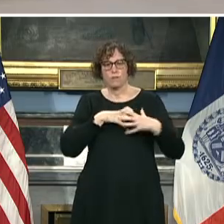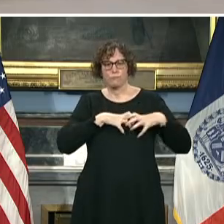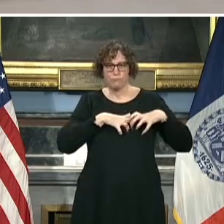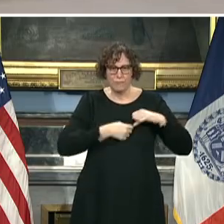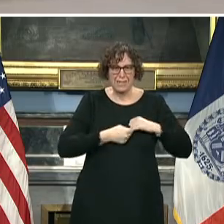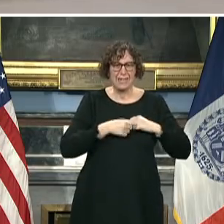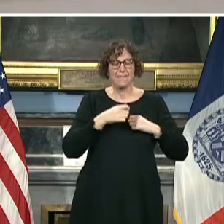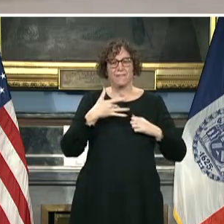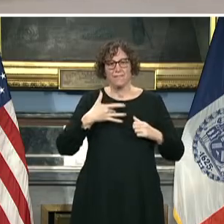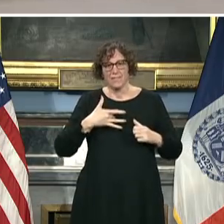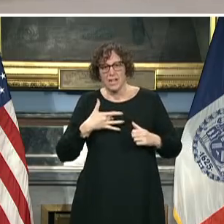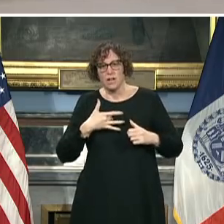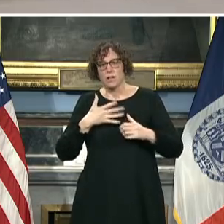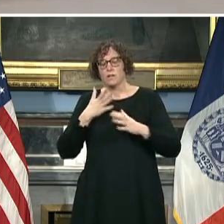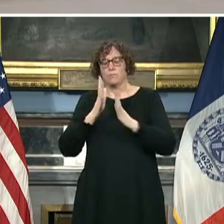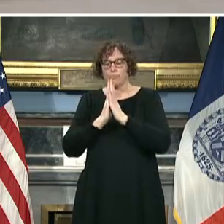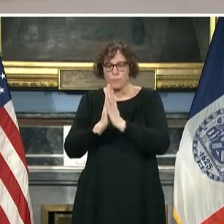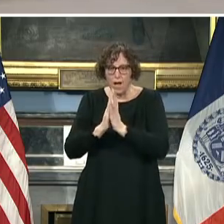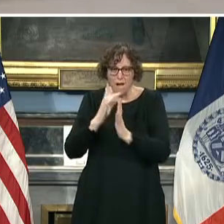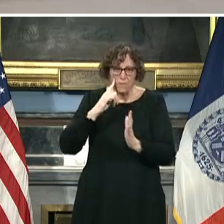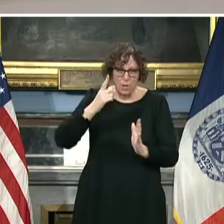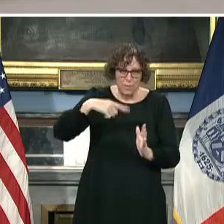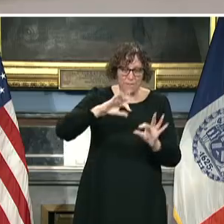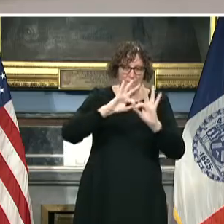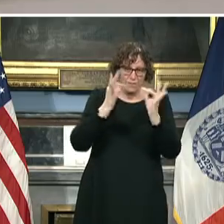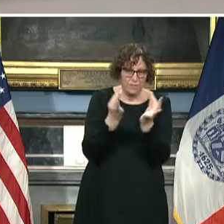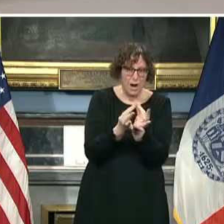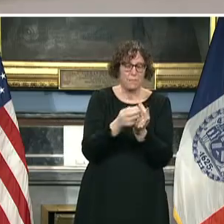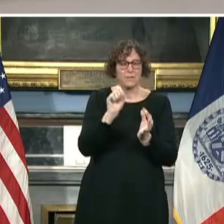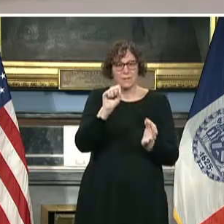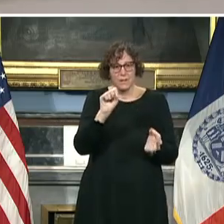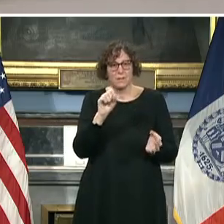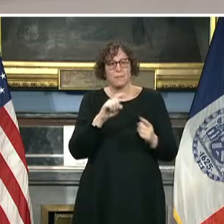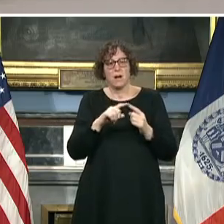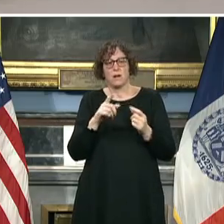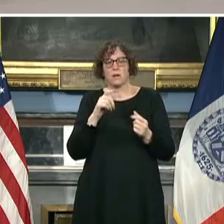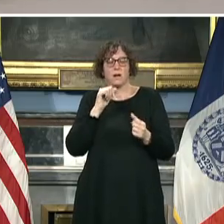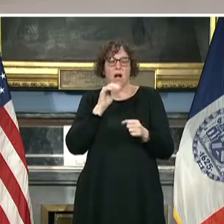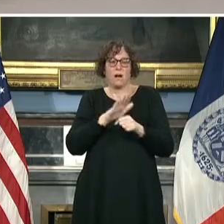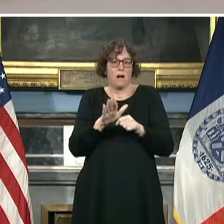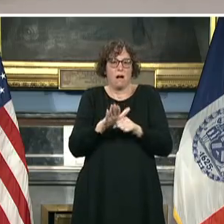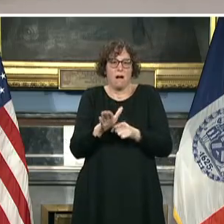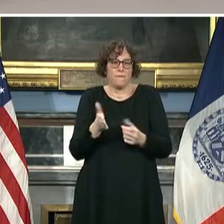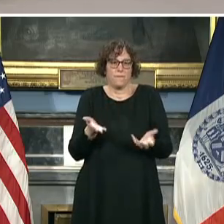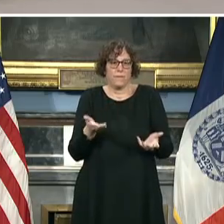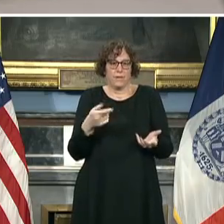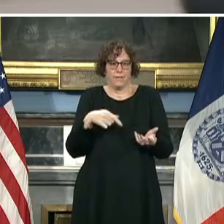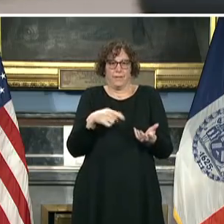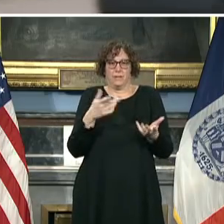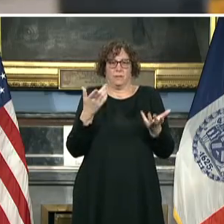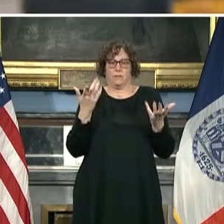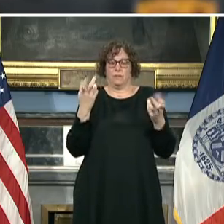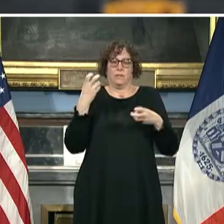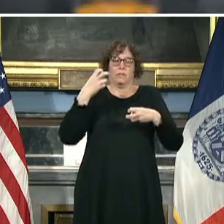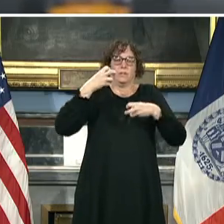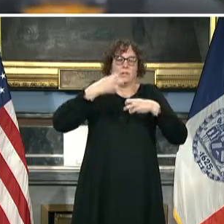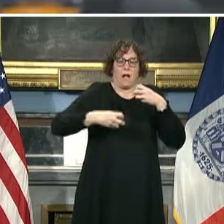SAY THAT OUR HEARTS AND PRAYERS GO OUT TO THOSE FAMILIES REALLY DOESN'T GIVE IT THE JUSTICE THAT IT DESERVES, BEAUCSE